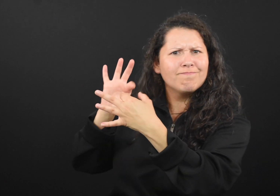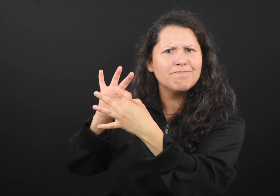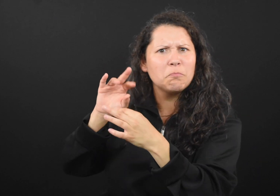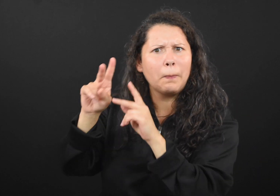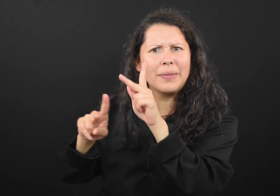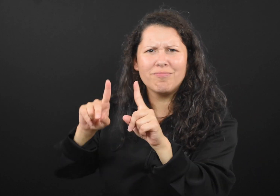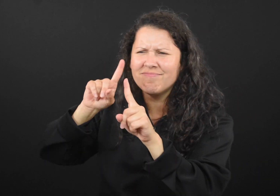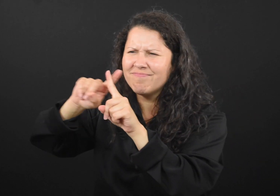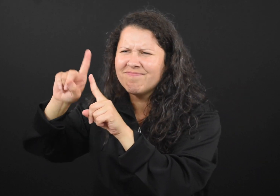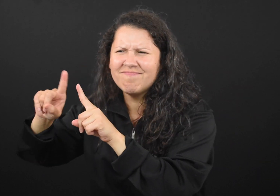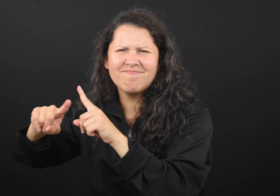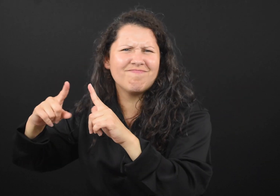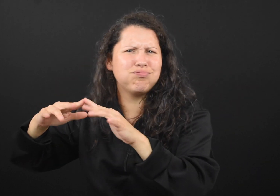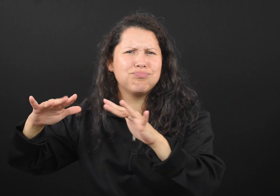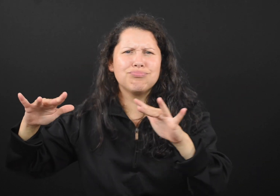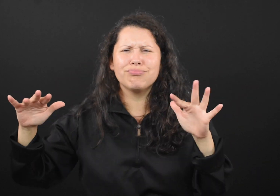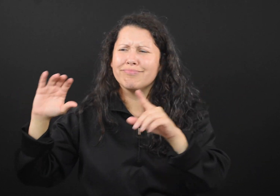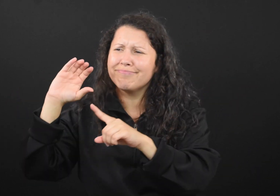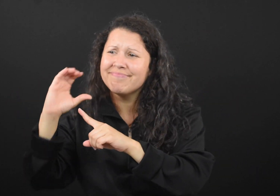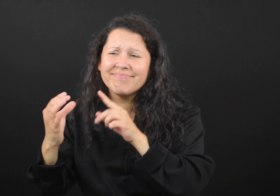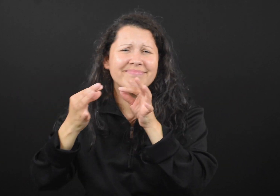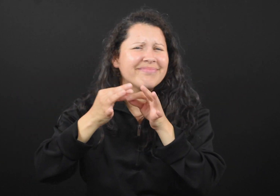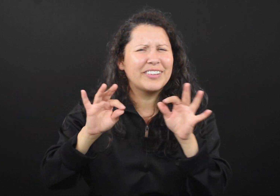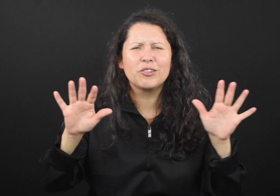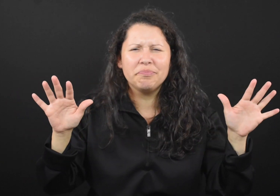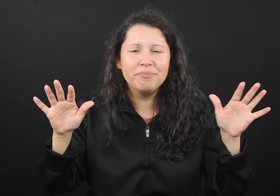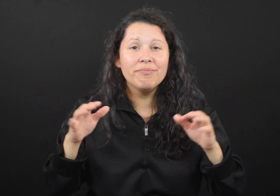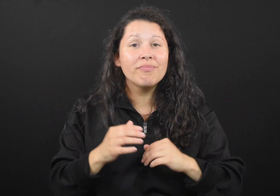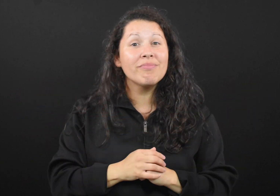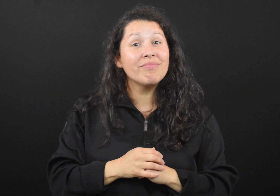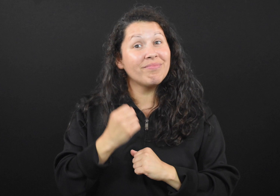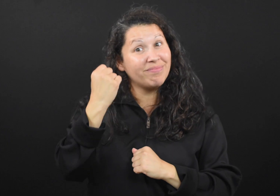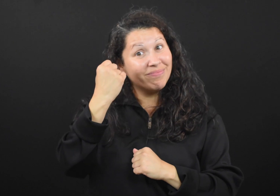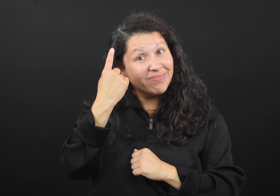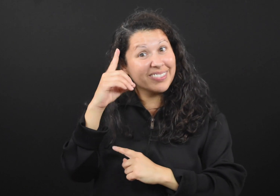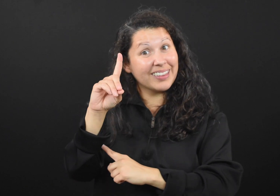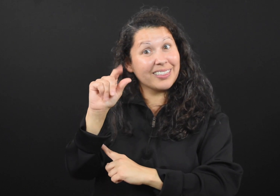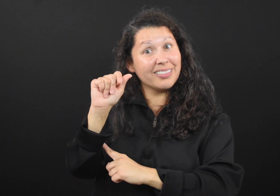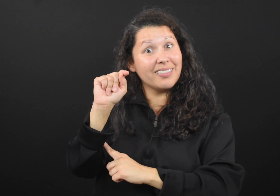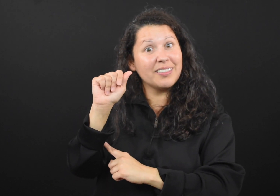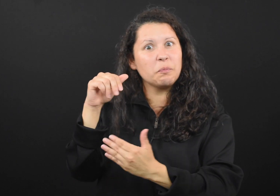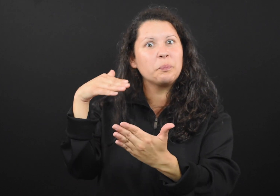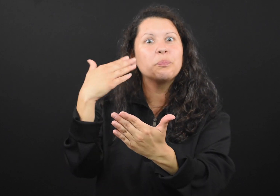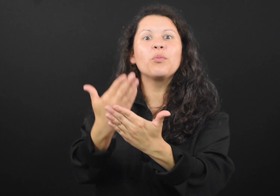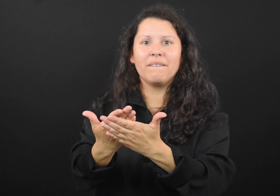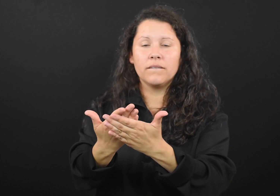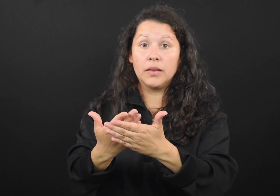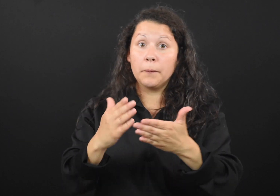and how to connect with people from all walks of life. While data have shown that communities